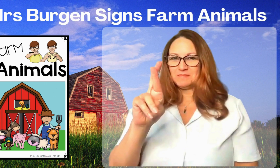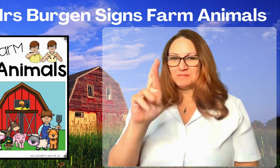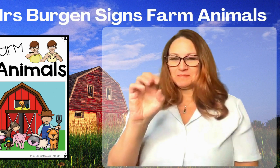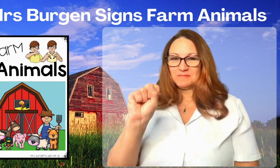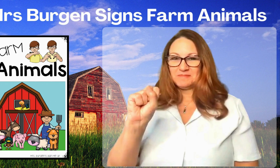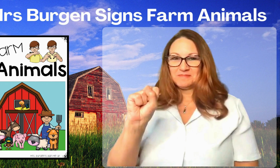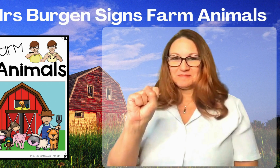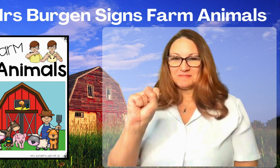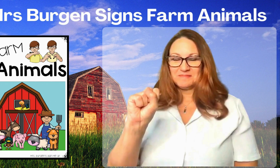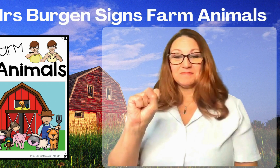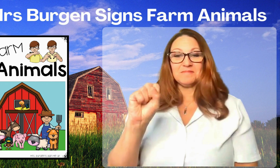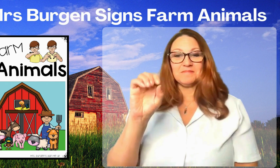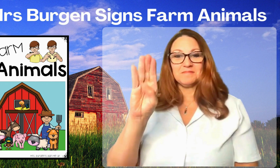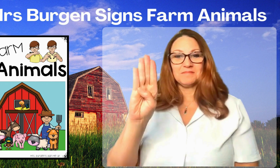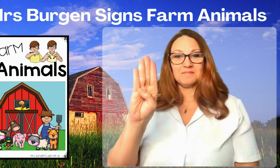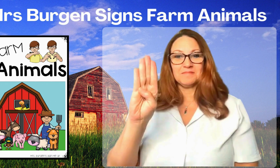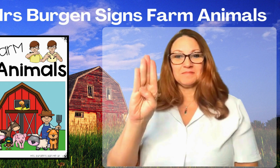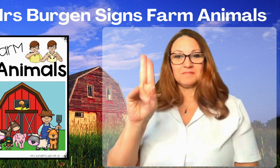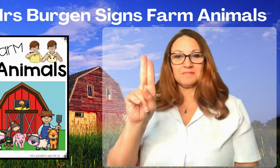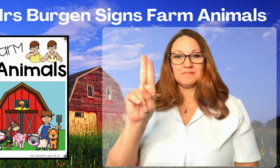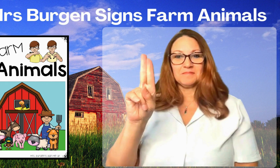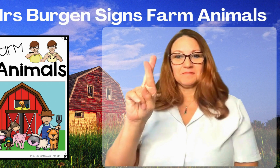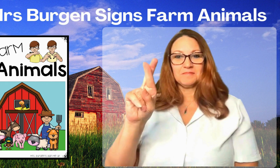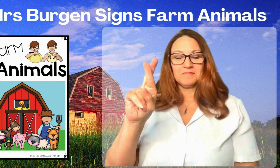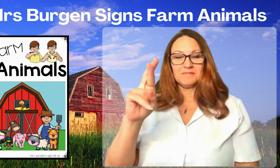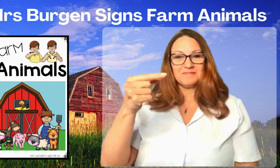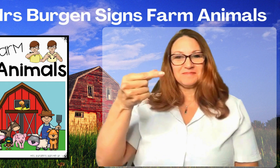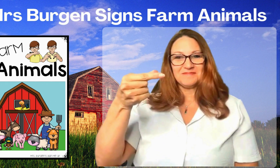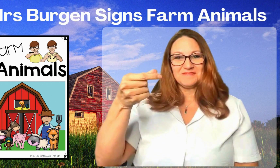Mrs